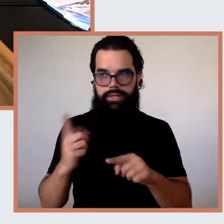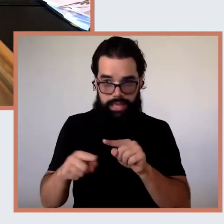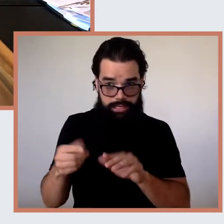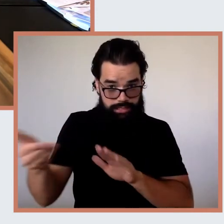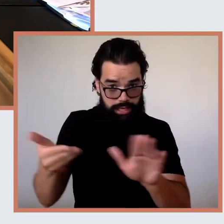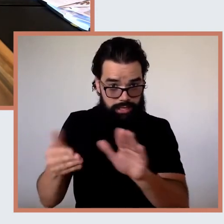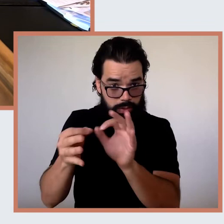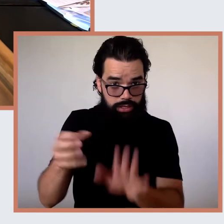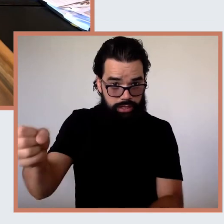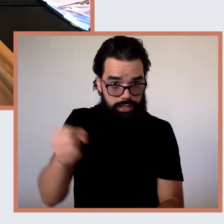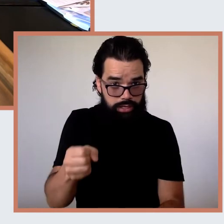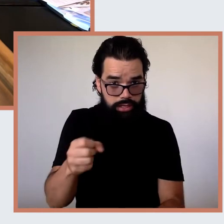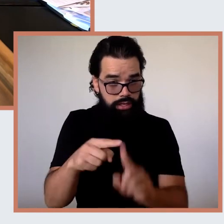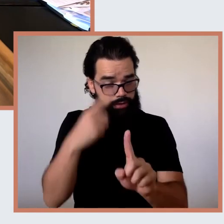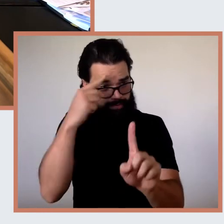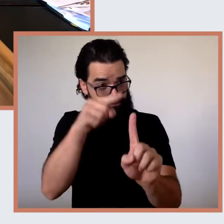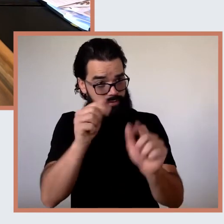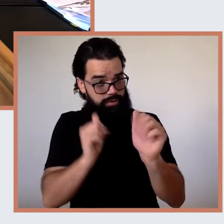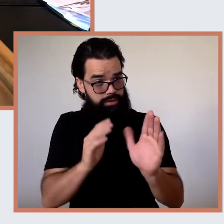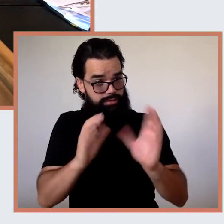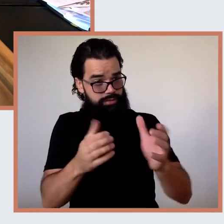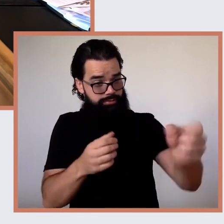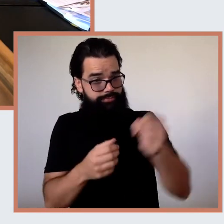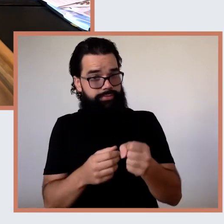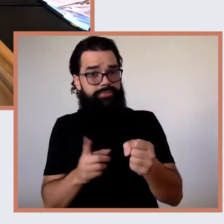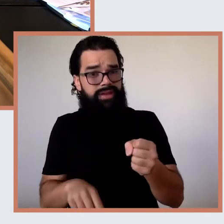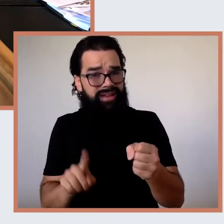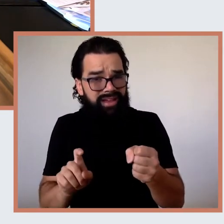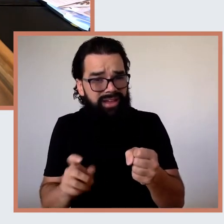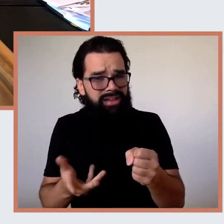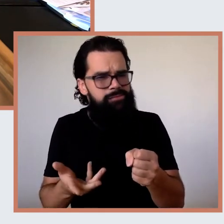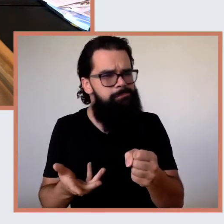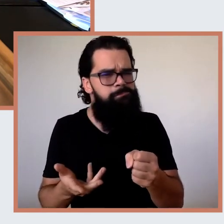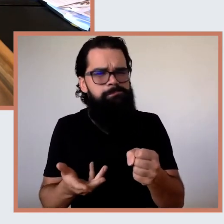I can't hire an interpreter for you to be in my acting class.